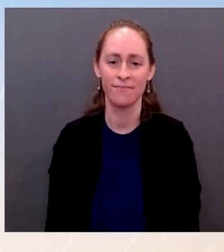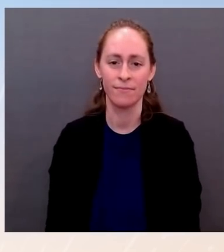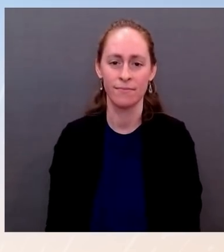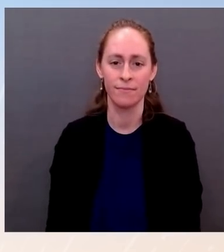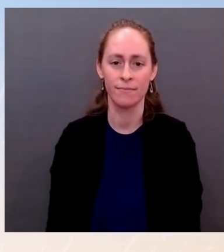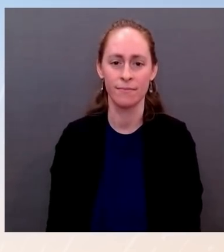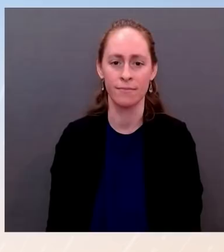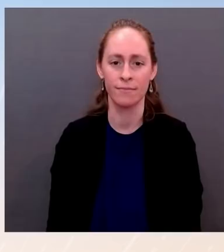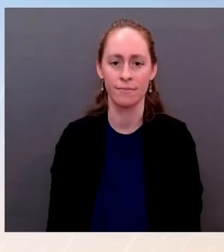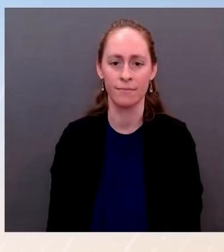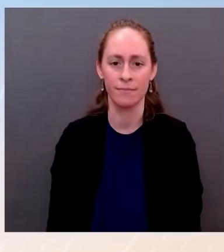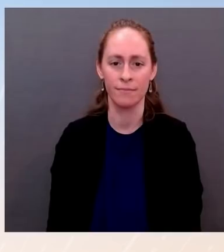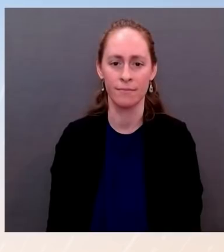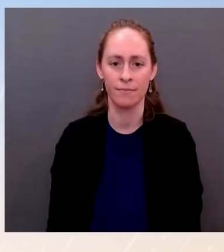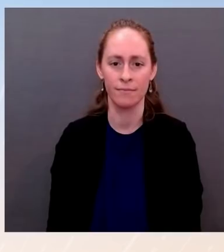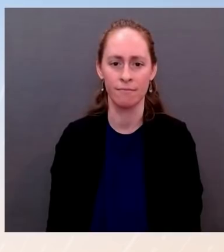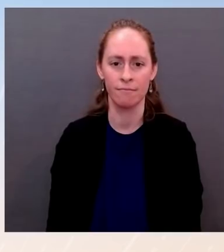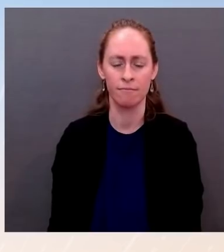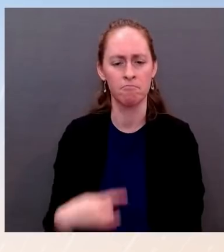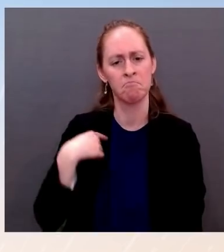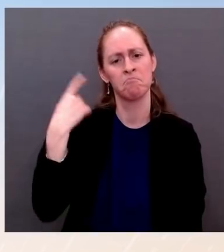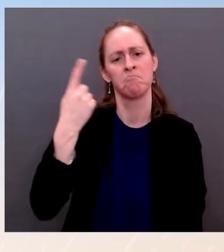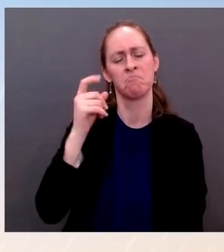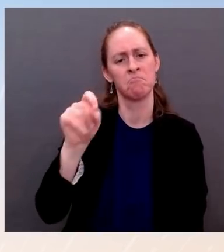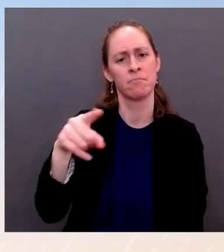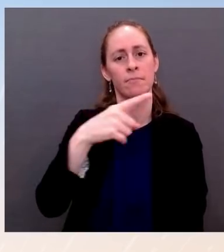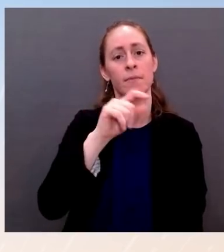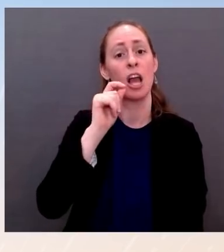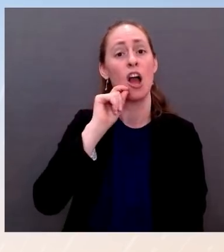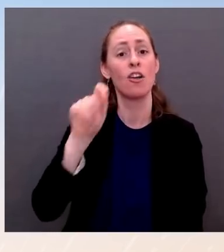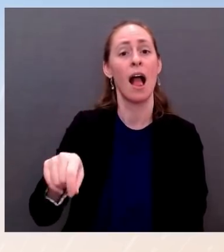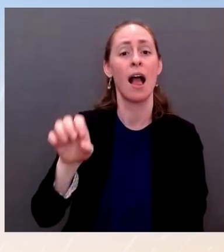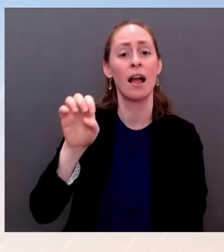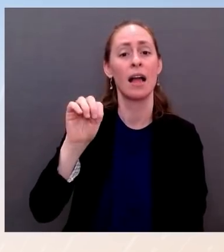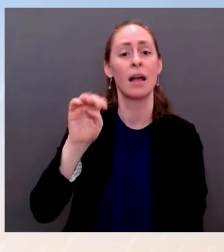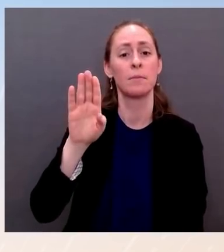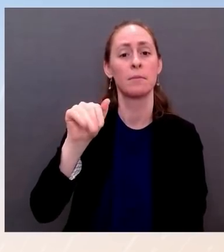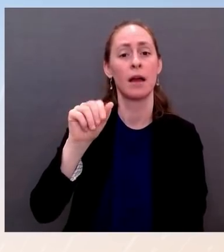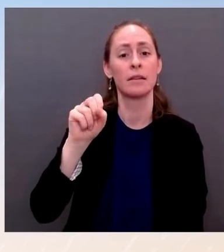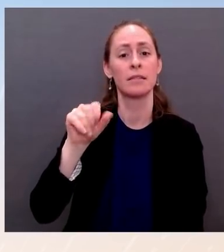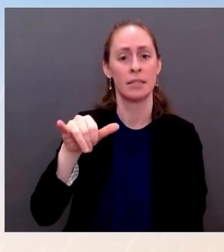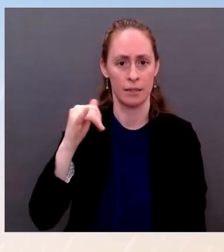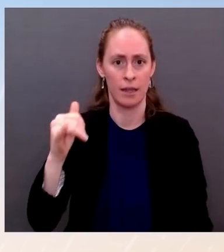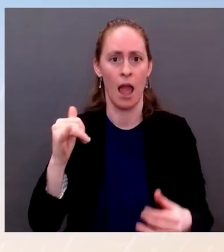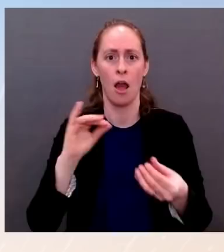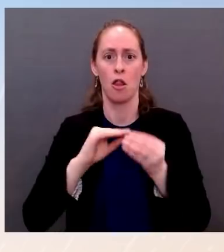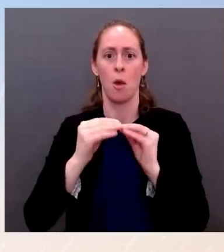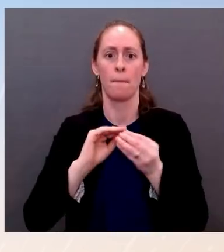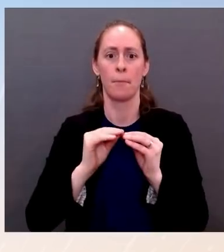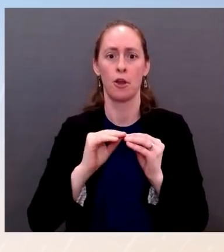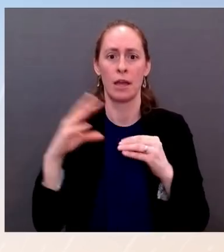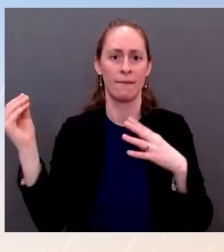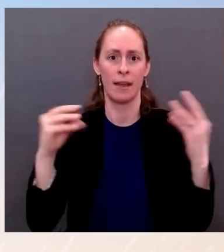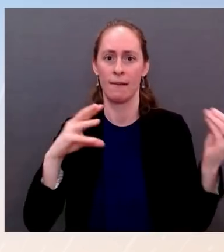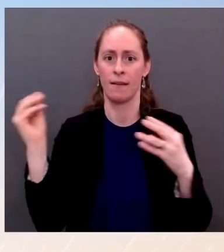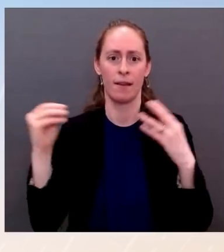you're not talking about closing the embassy just yet, so what size are we talking about? How much of a reduction here? Ms. Psaki: I would really -- I can check with the State Department.